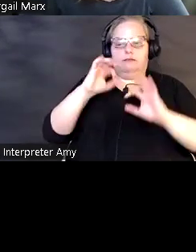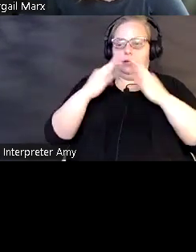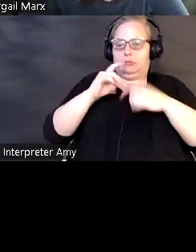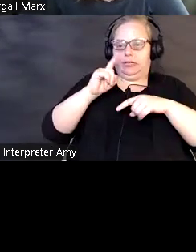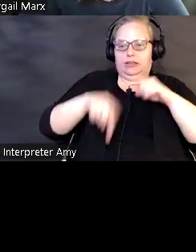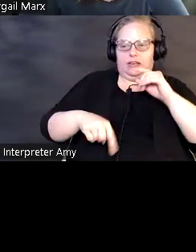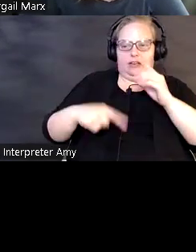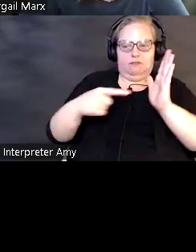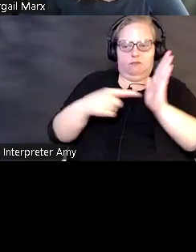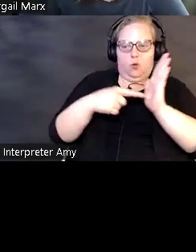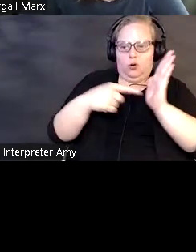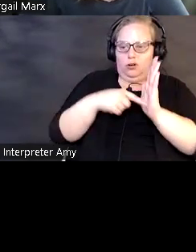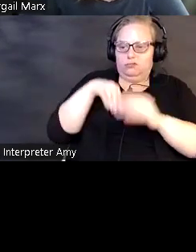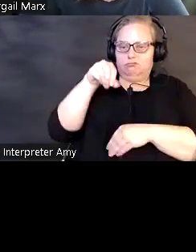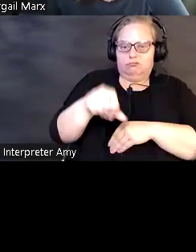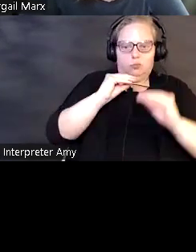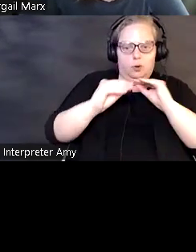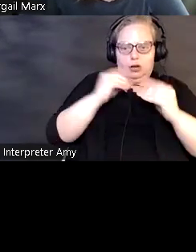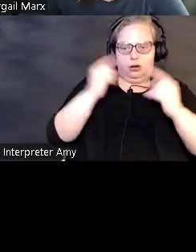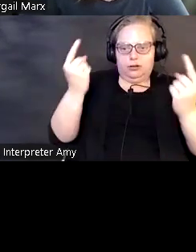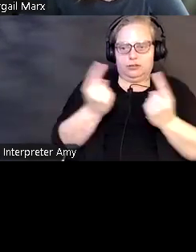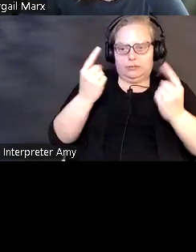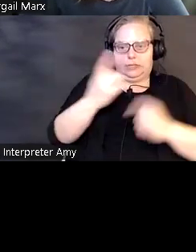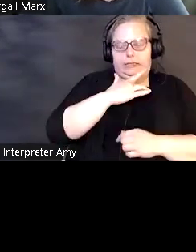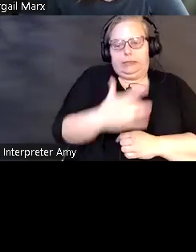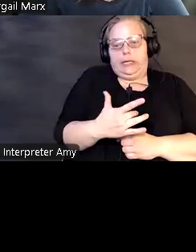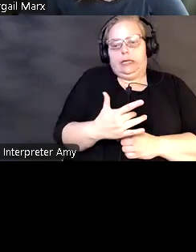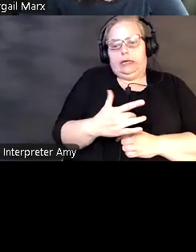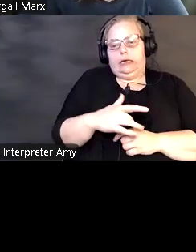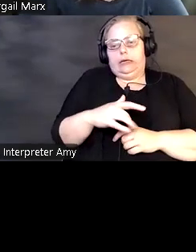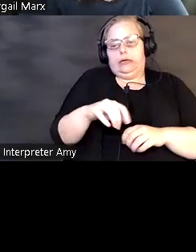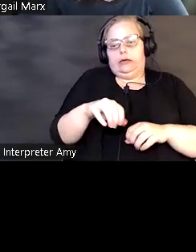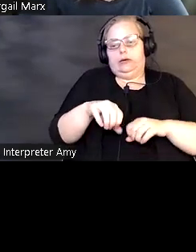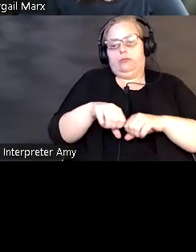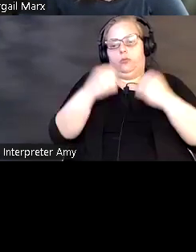something, most common breaks usually for the students I work with are screen breaks,